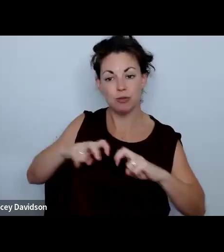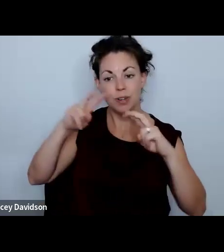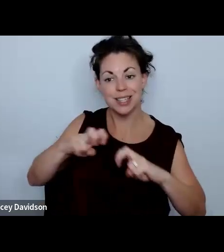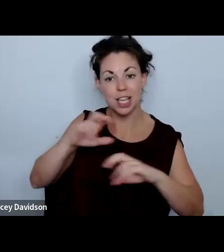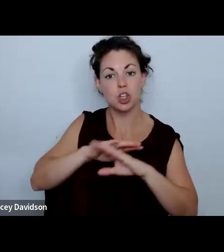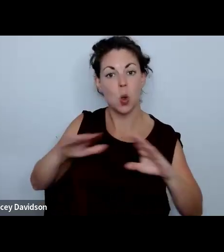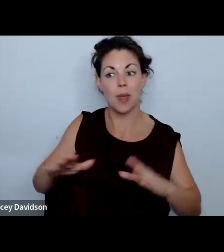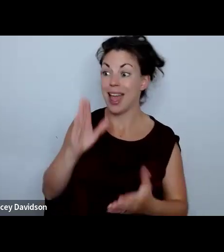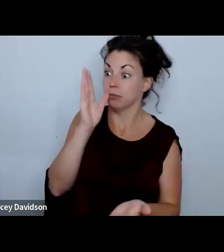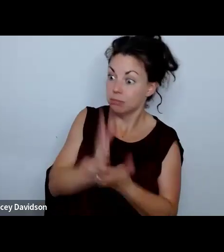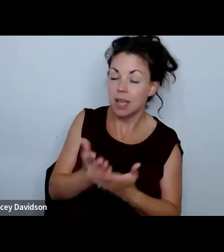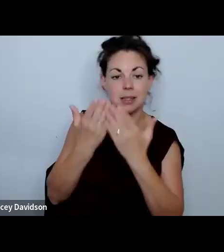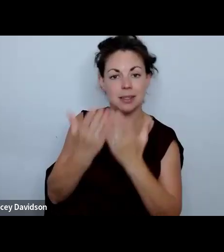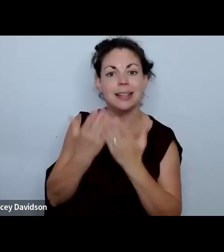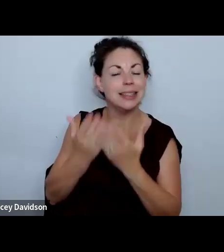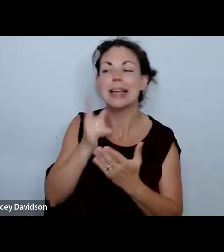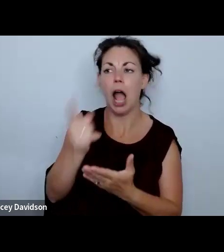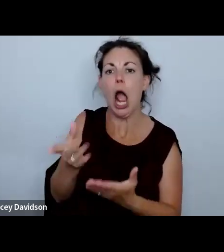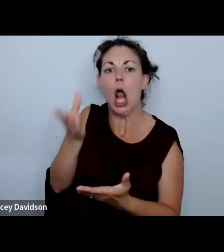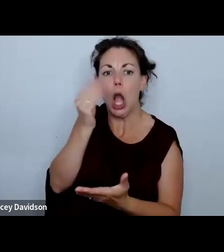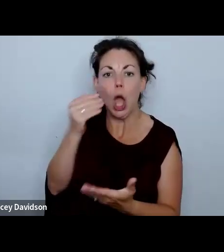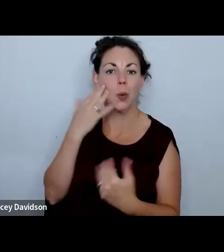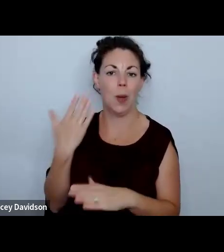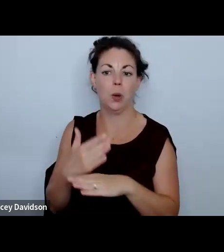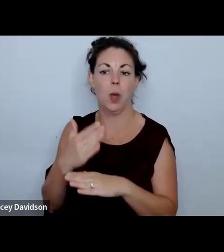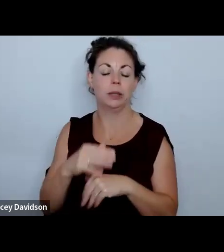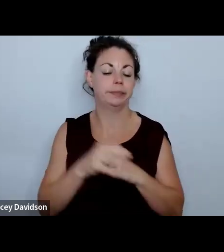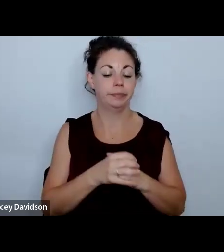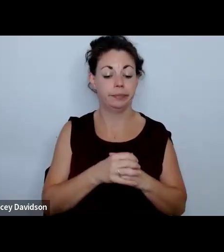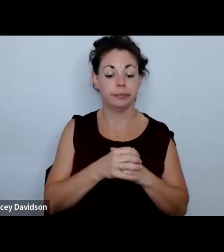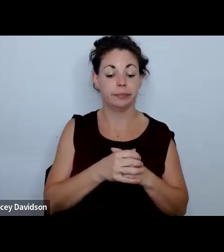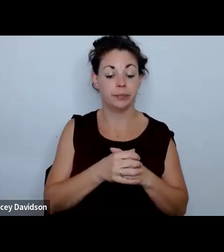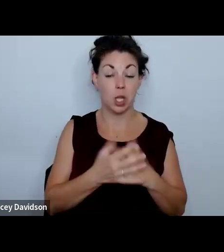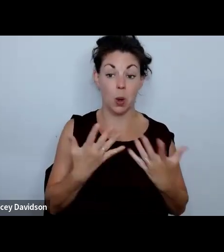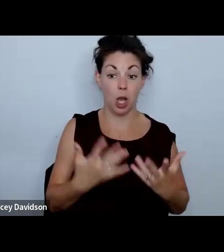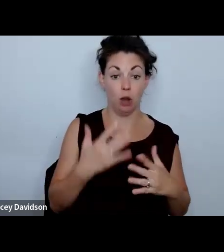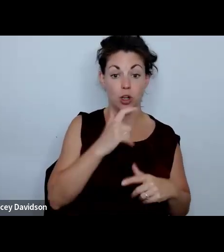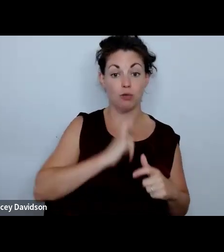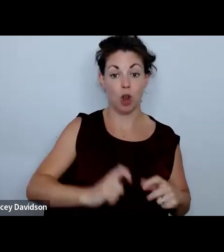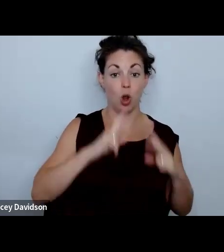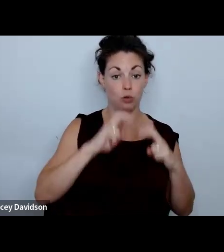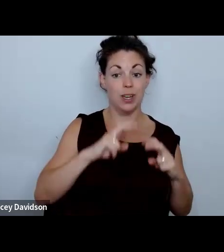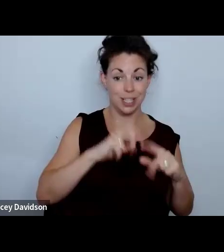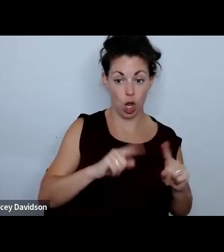Higher Education advisory panel. I will talk a bit more about that later. But I'm also a Disabled Students